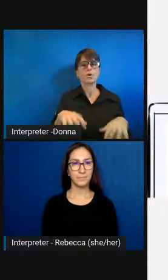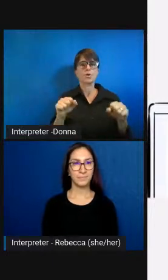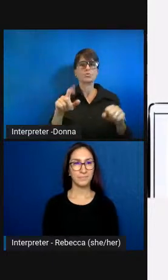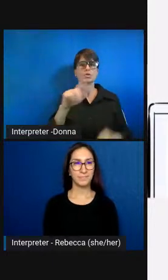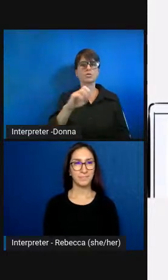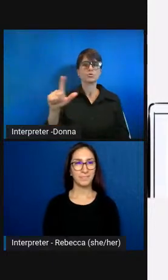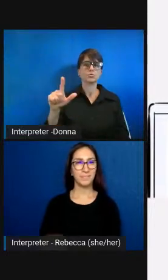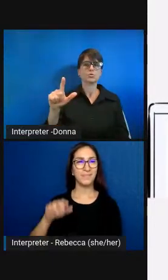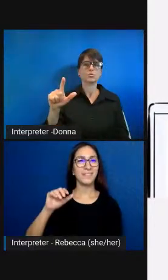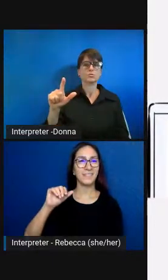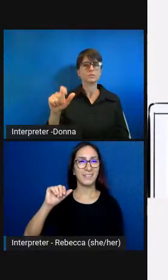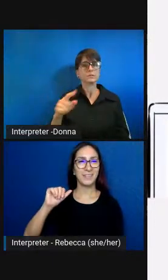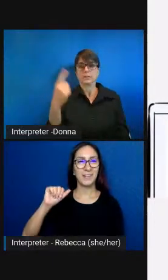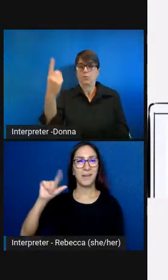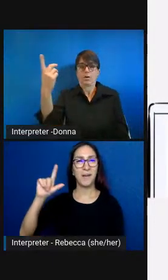Plugin translation .